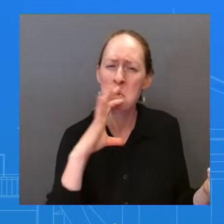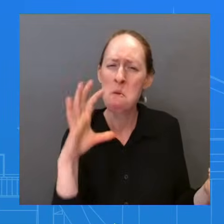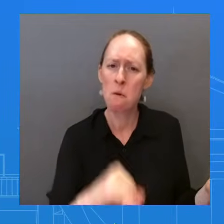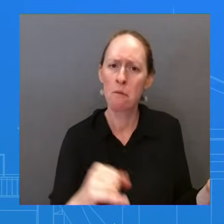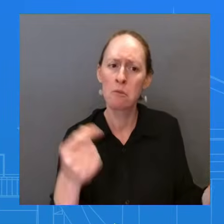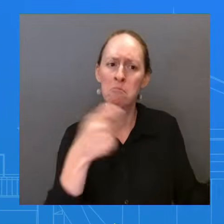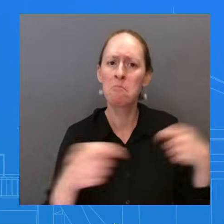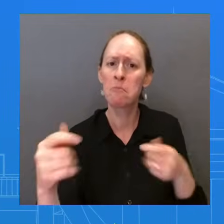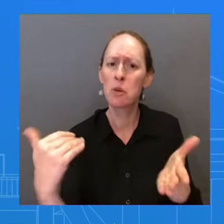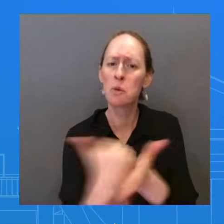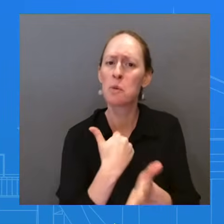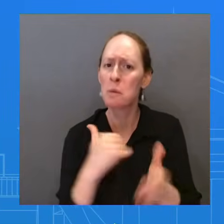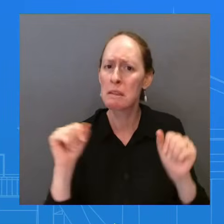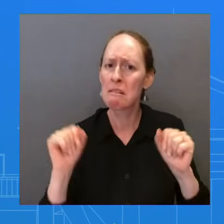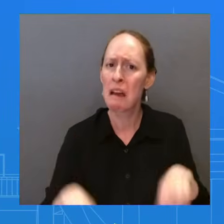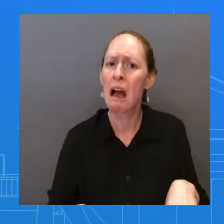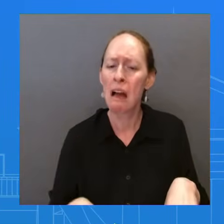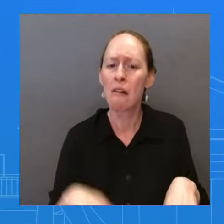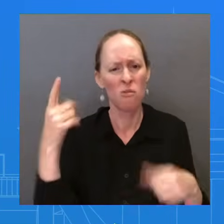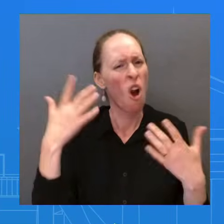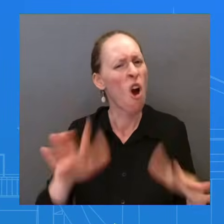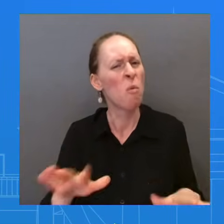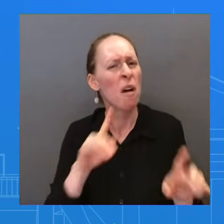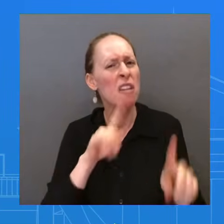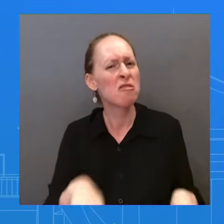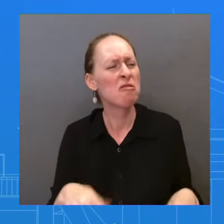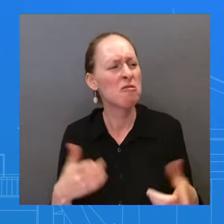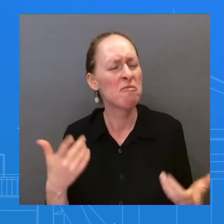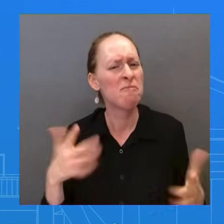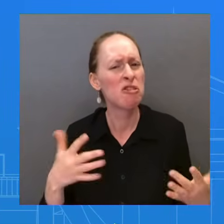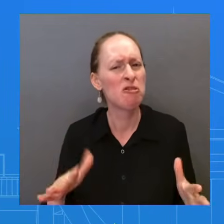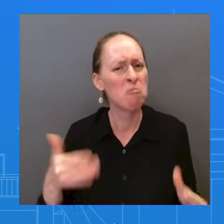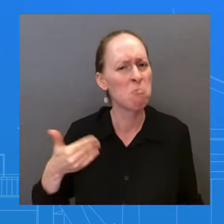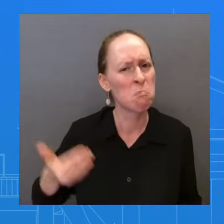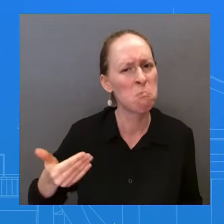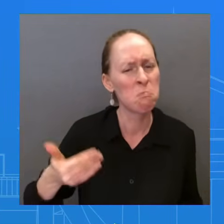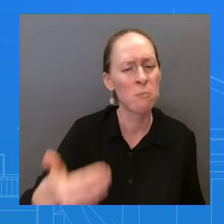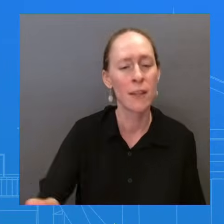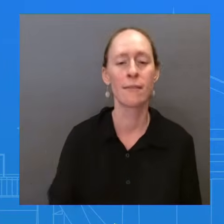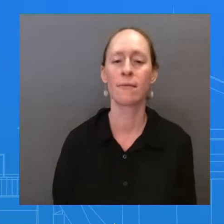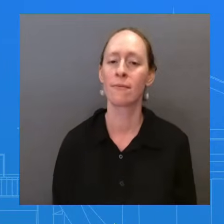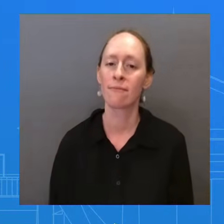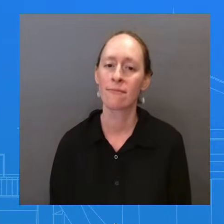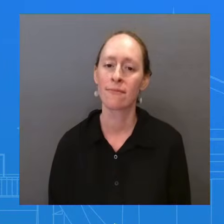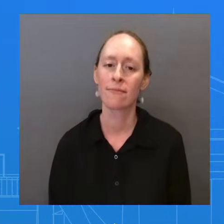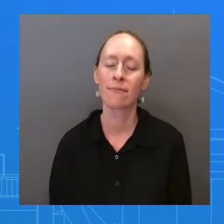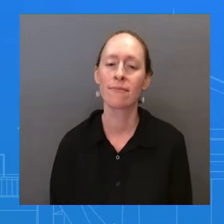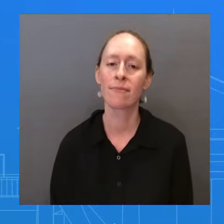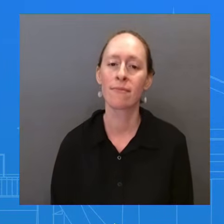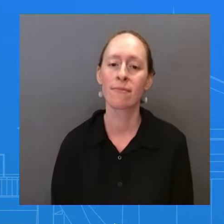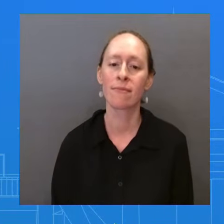That has not changed, and that is not linked to whether or not Turkey accedes